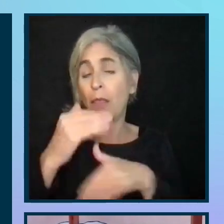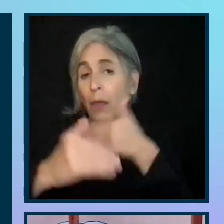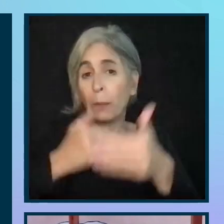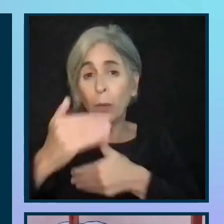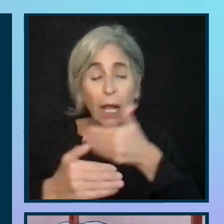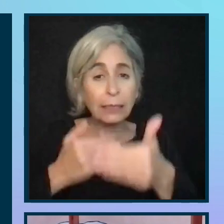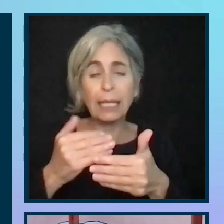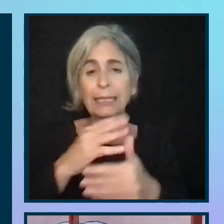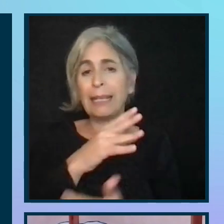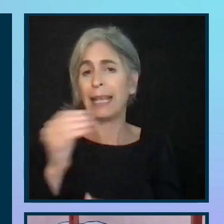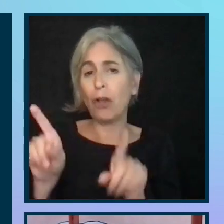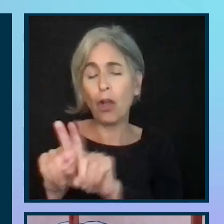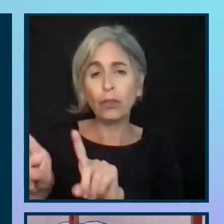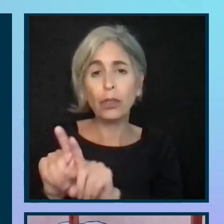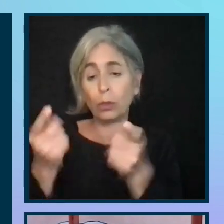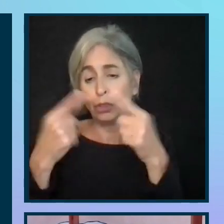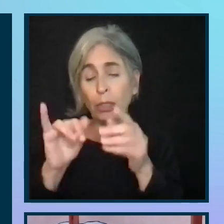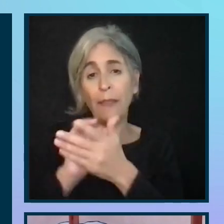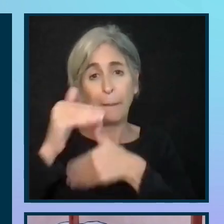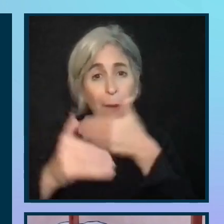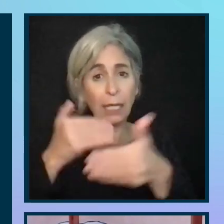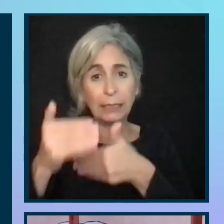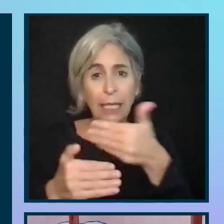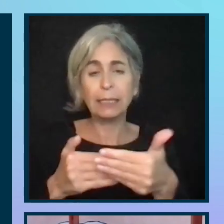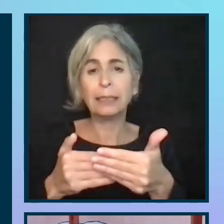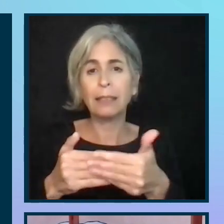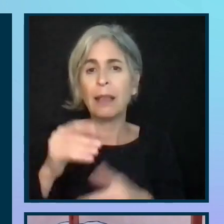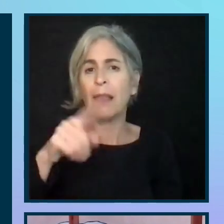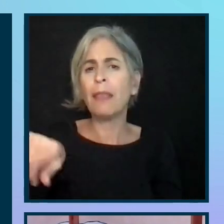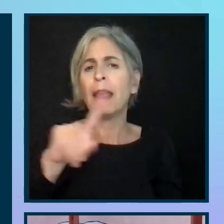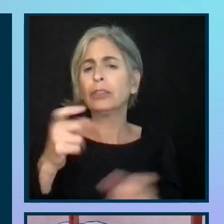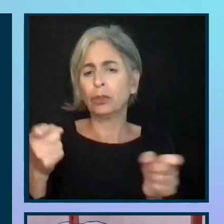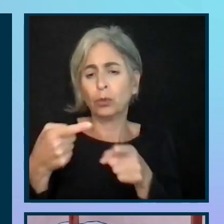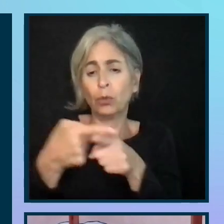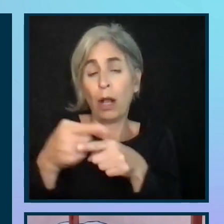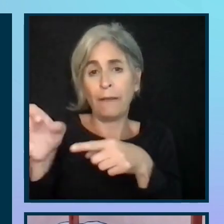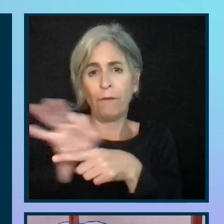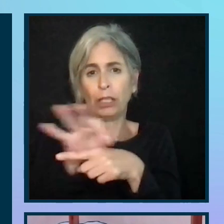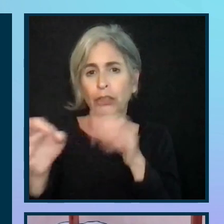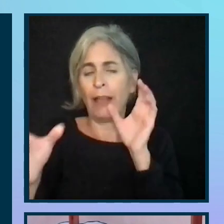and during that process, they're gonna use cross-functional conversations